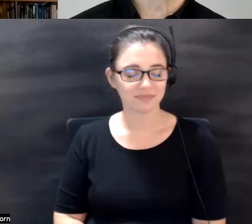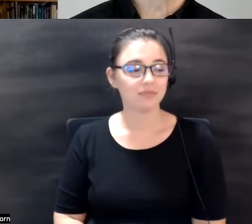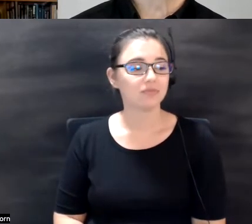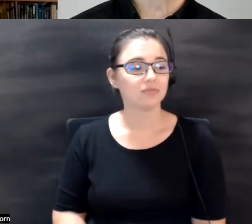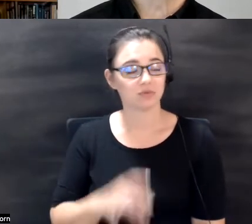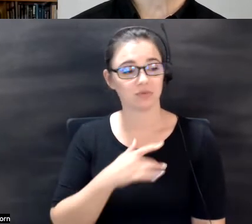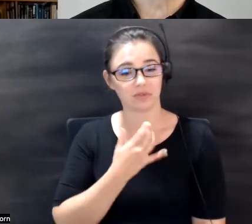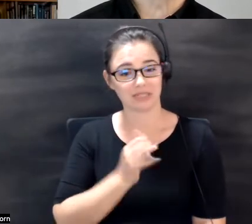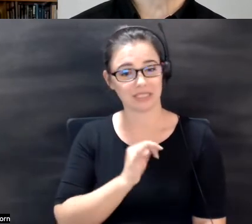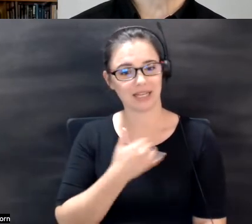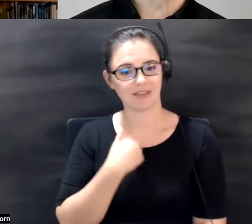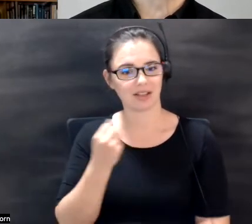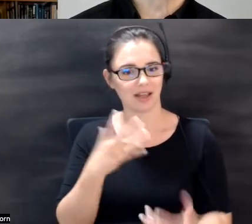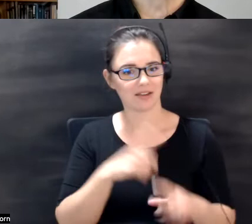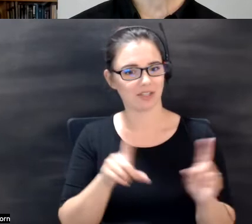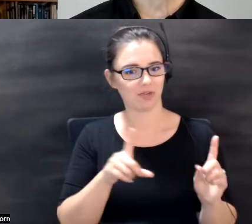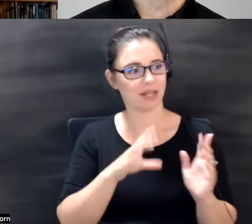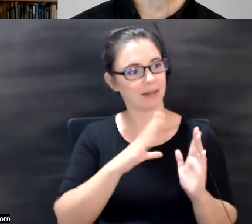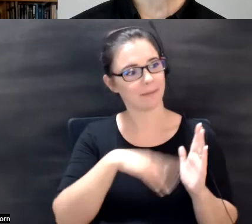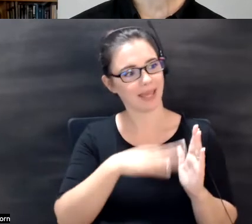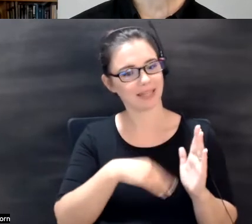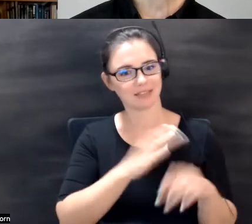like having a lot of different paints on your palette for you.